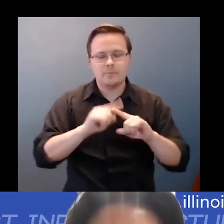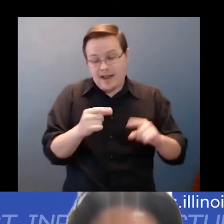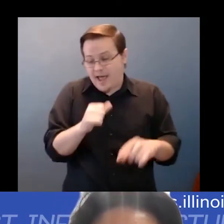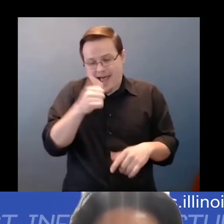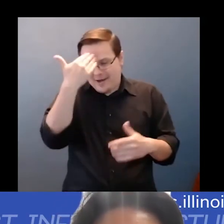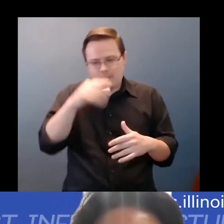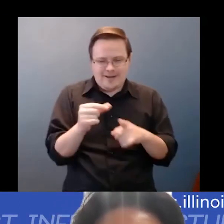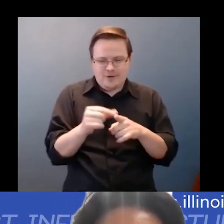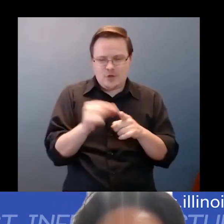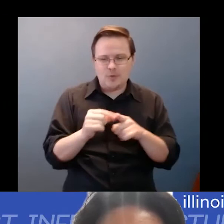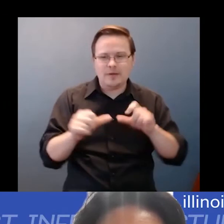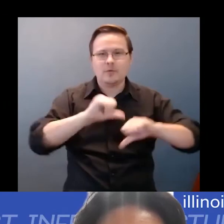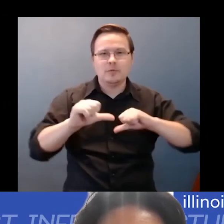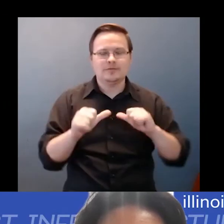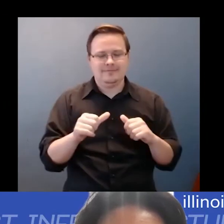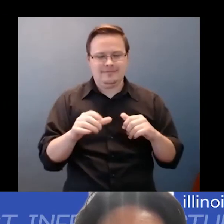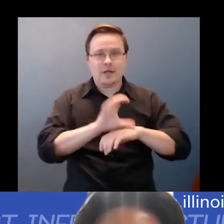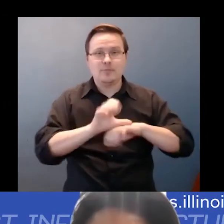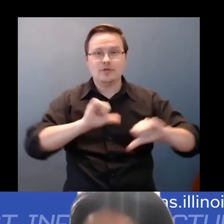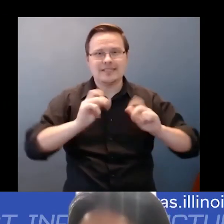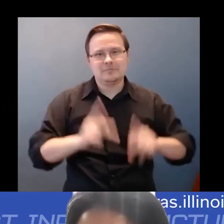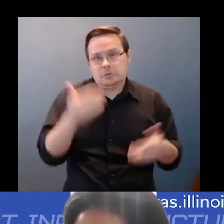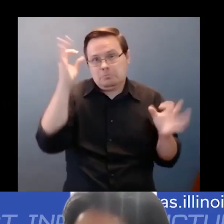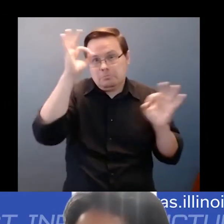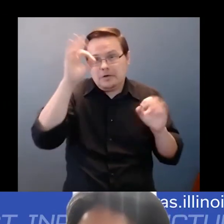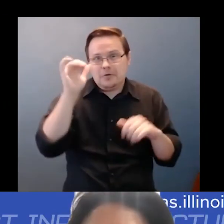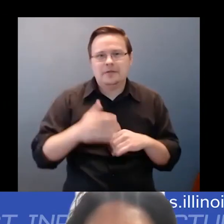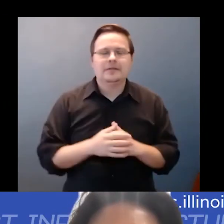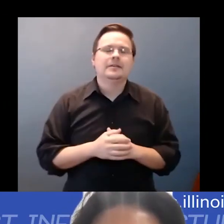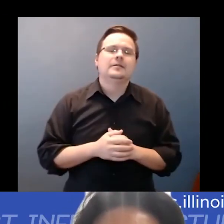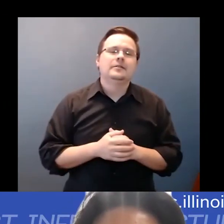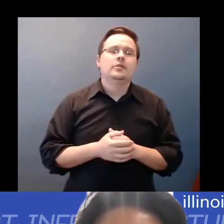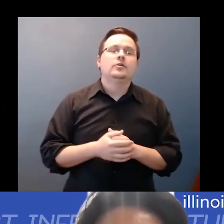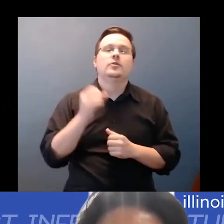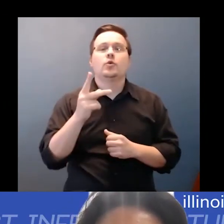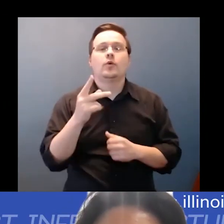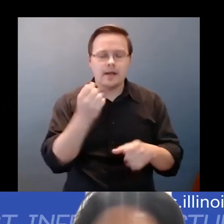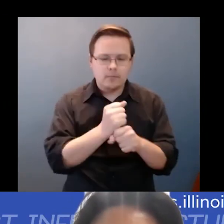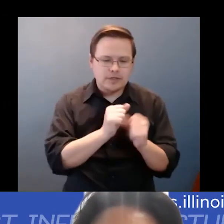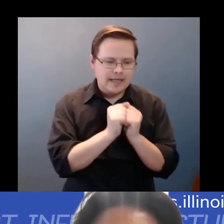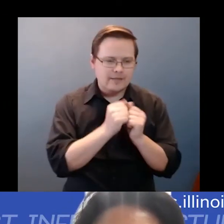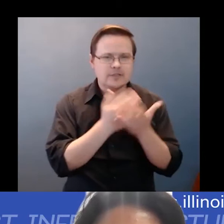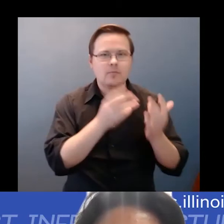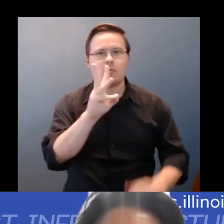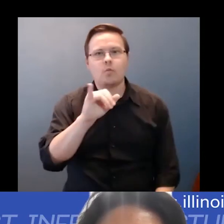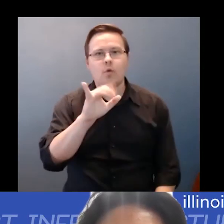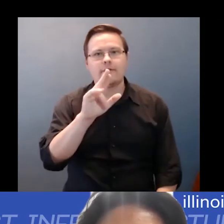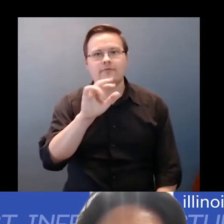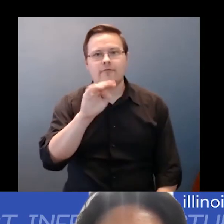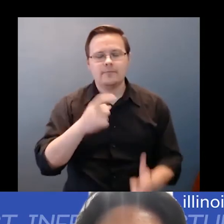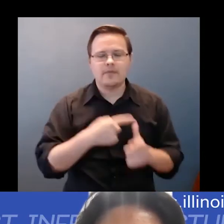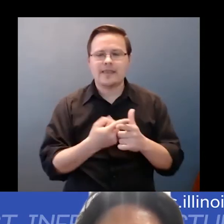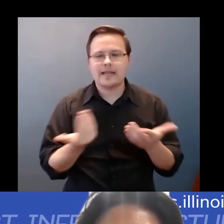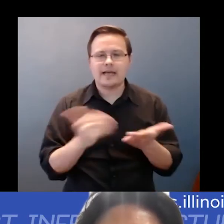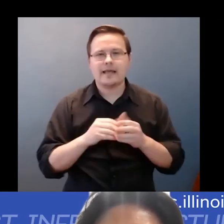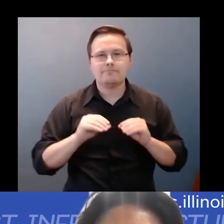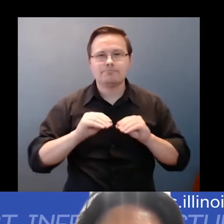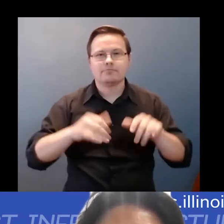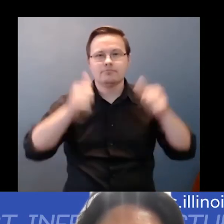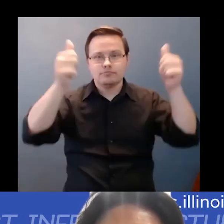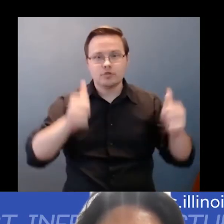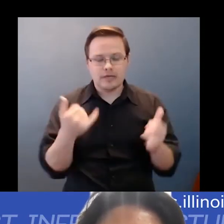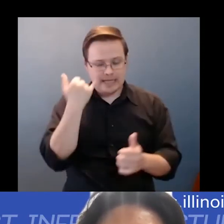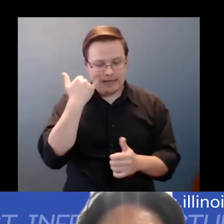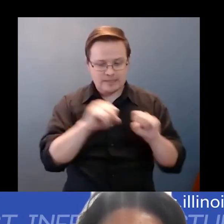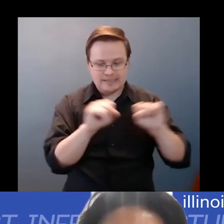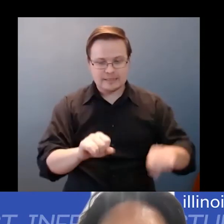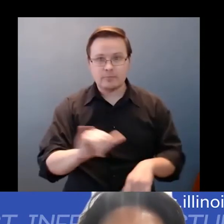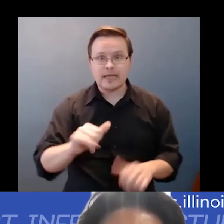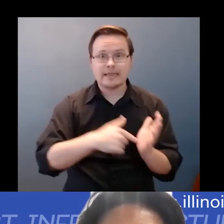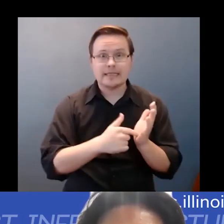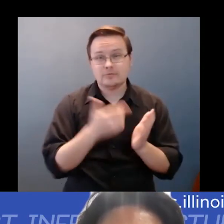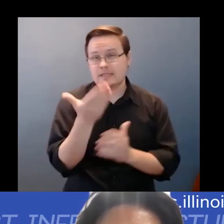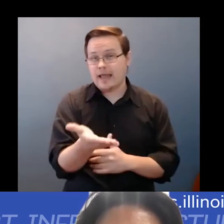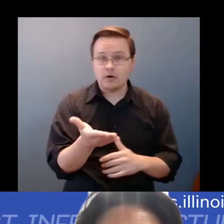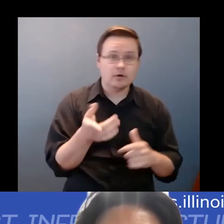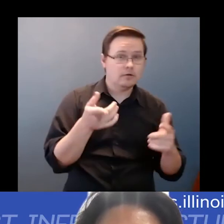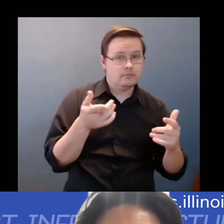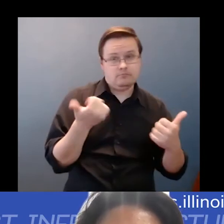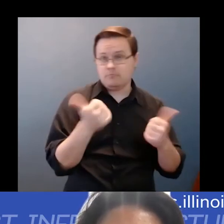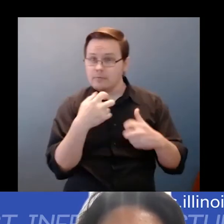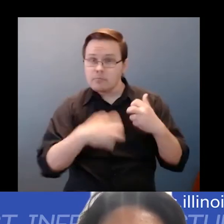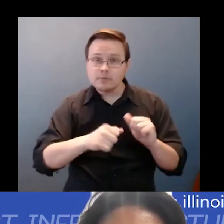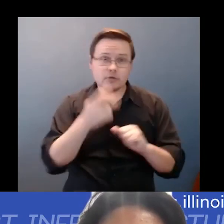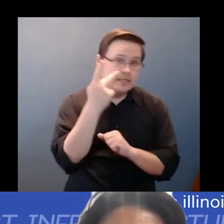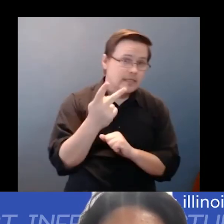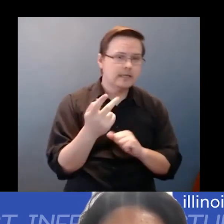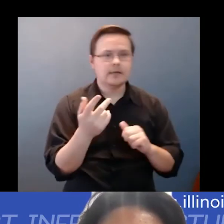But I was a computer science person I didn't know any of those things but, um, and then I put together some wire frames and I put out another survey saying you know hey if I get a system like this existed, you know, would you have a problem, you know,